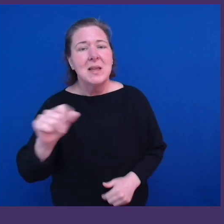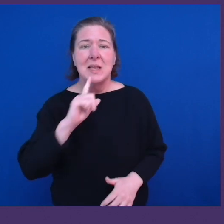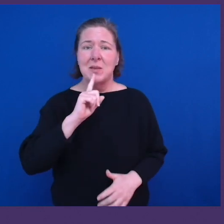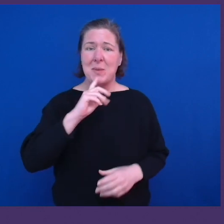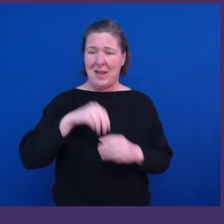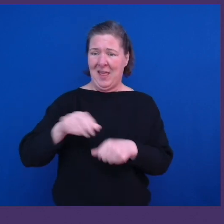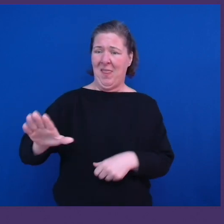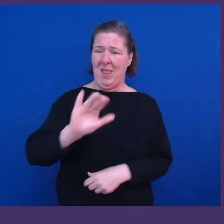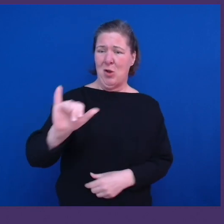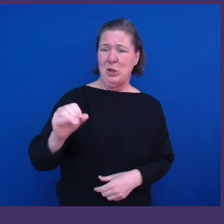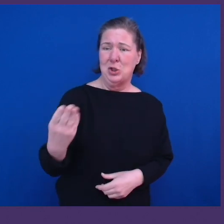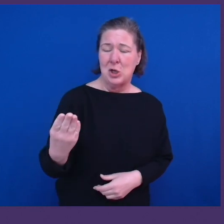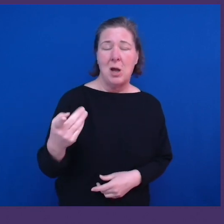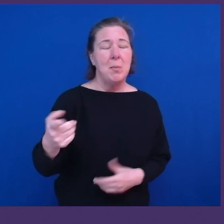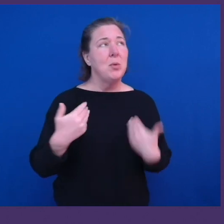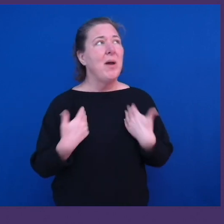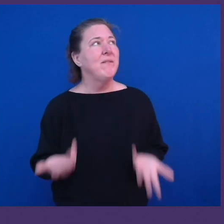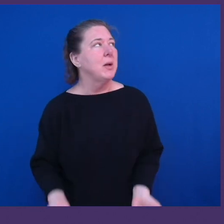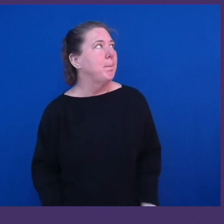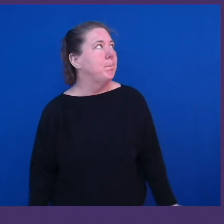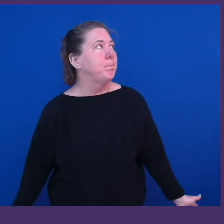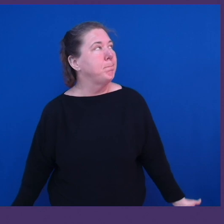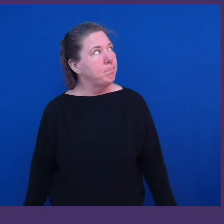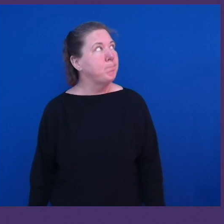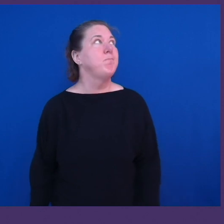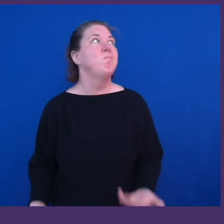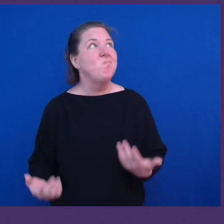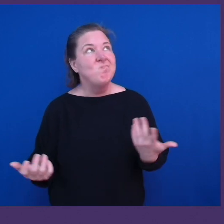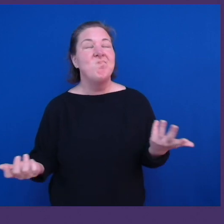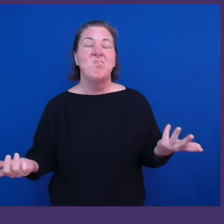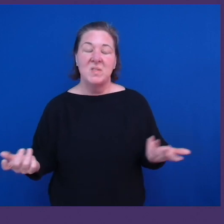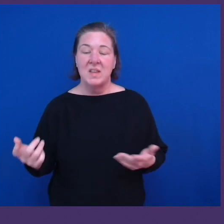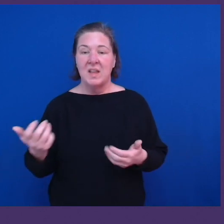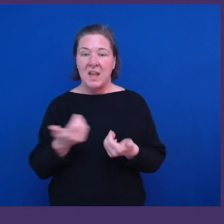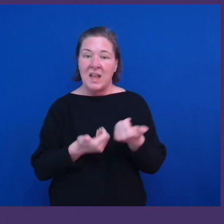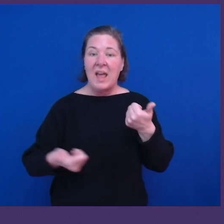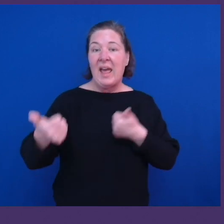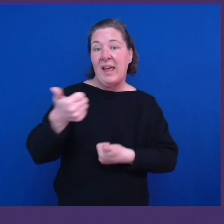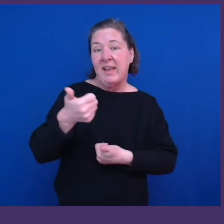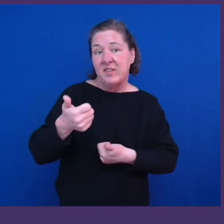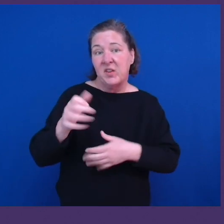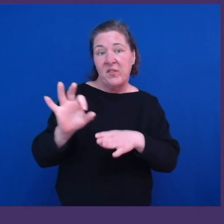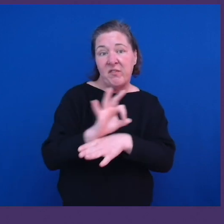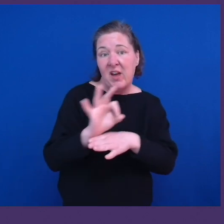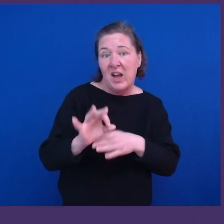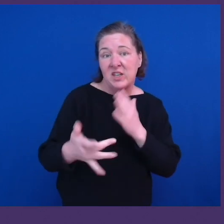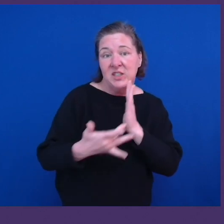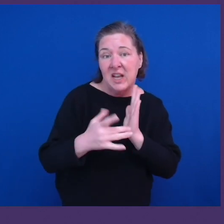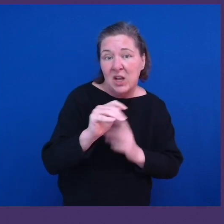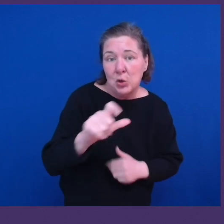You have executive function type tools, automated reminders.